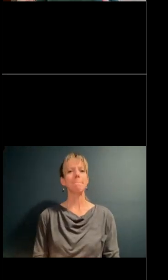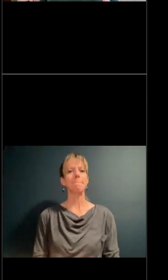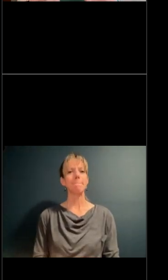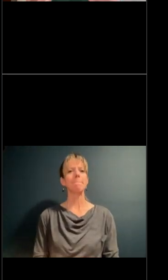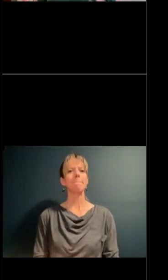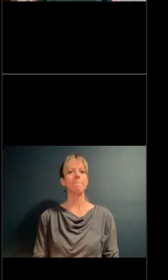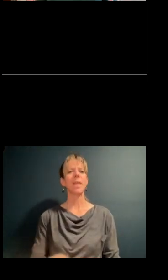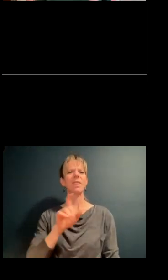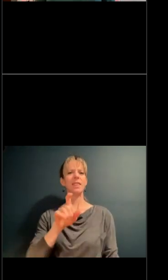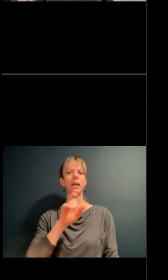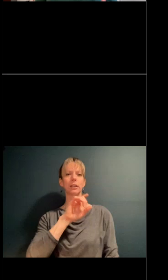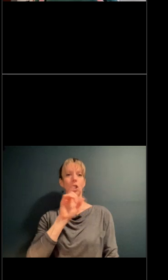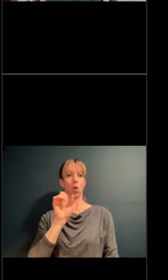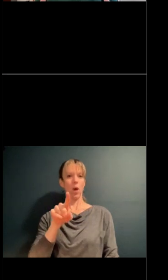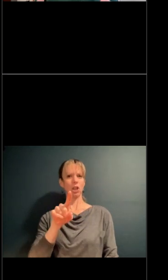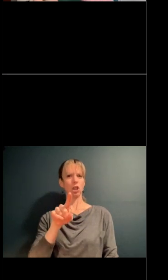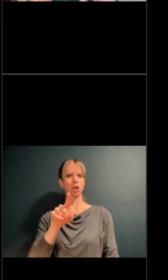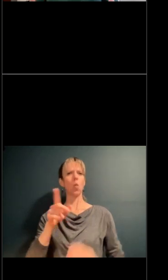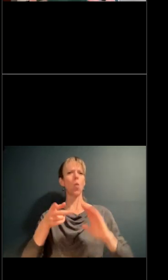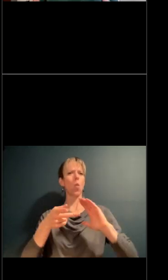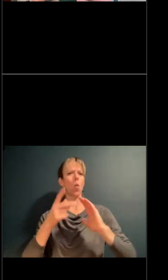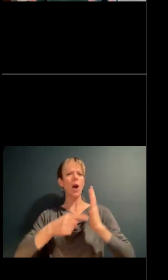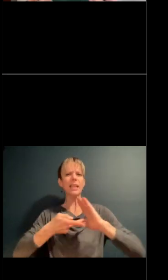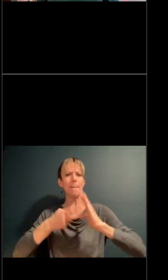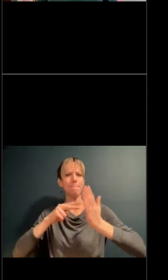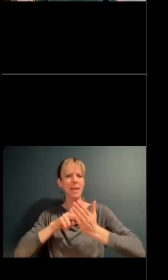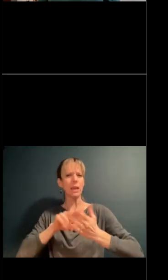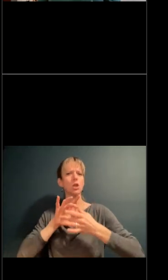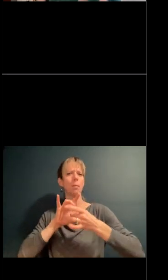We have to be able to articulate what are the things that mark belonging,